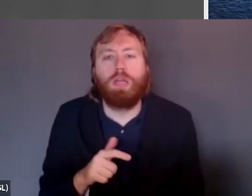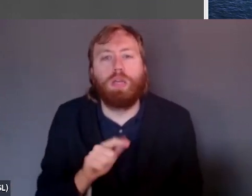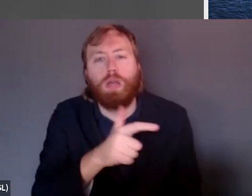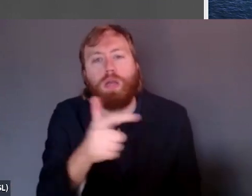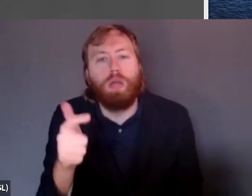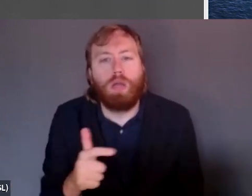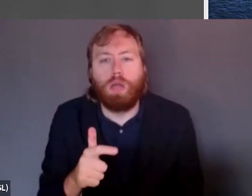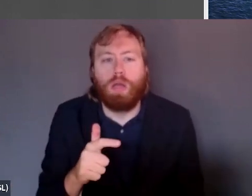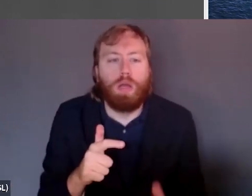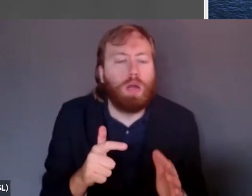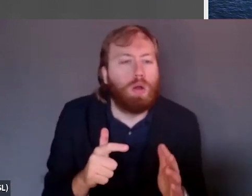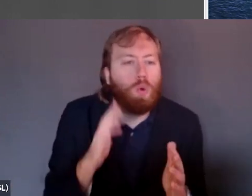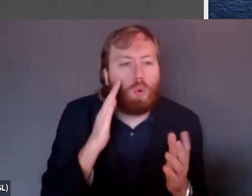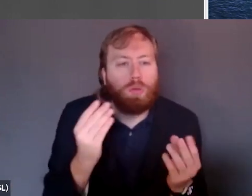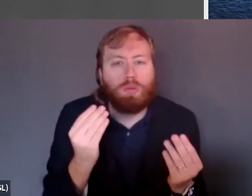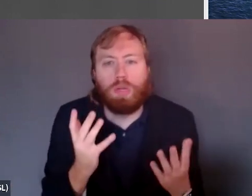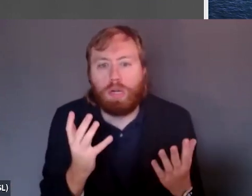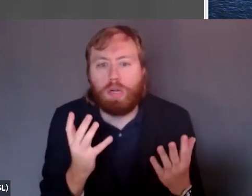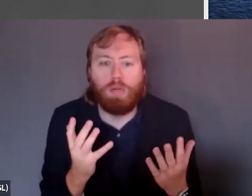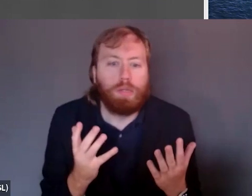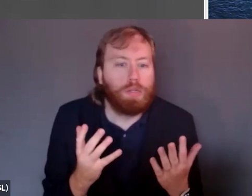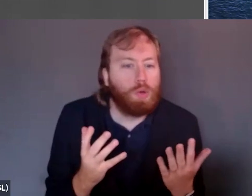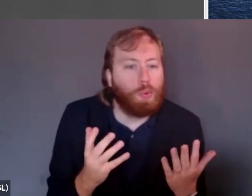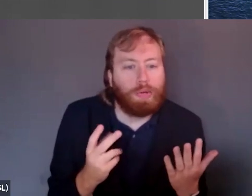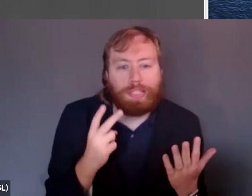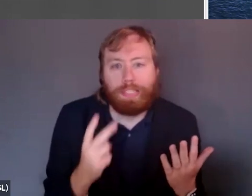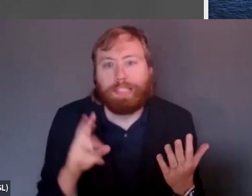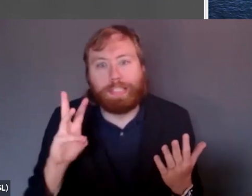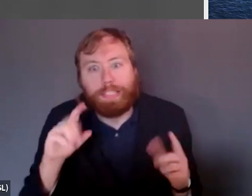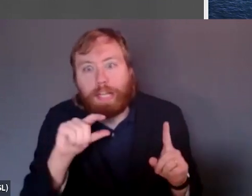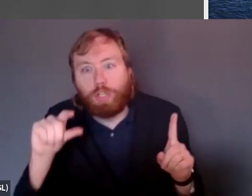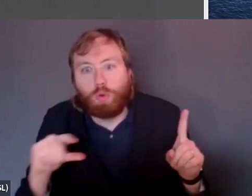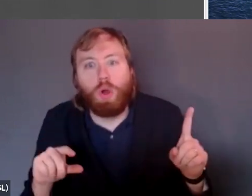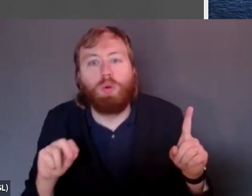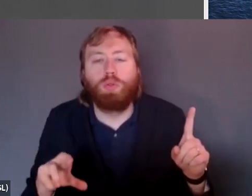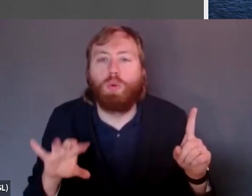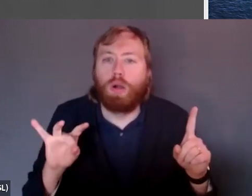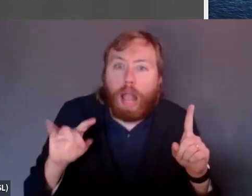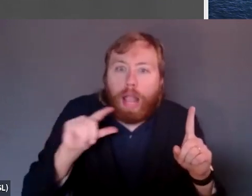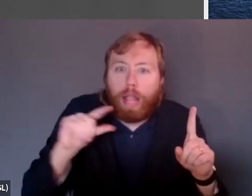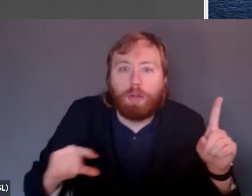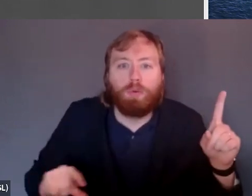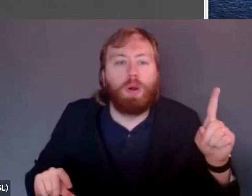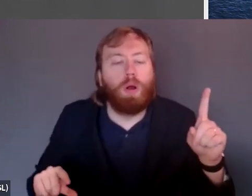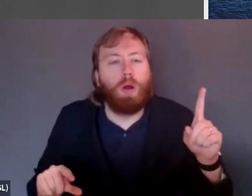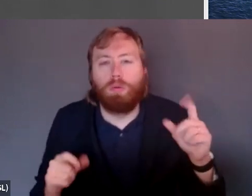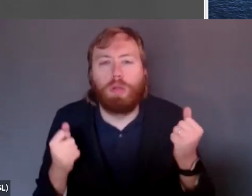or we're showing all stops and we're seeing 23 rows. It gives an indication that the button click did something,